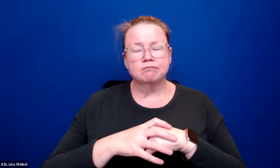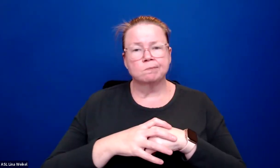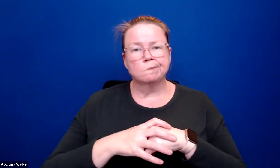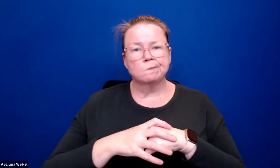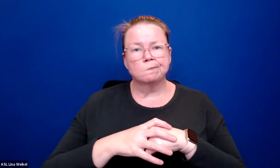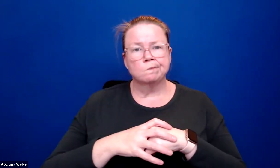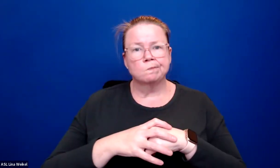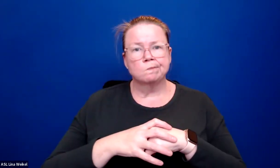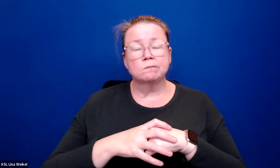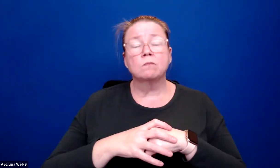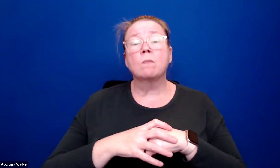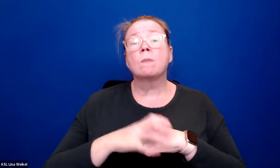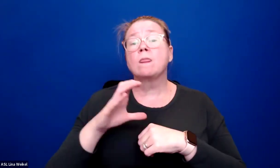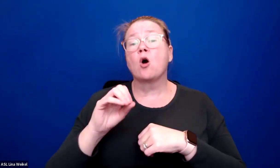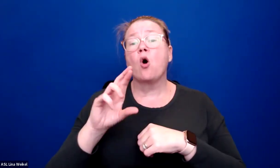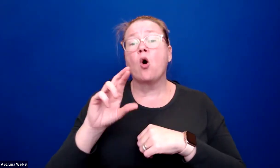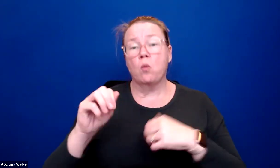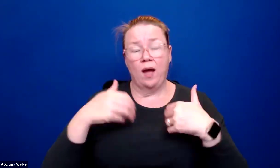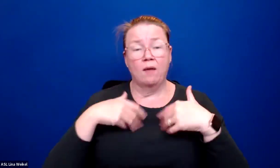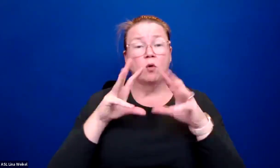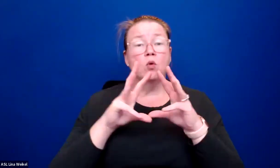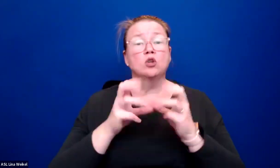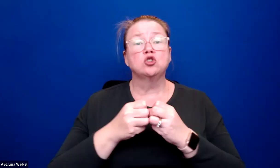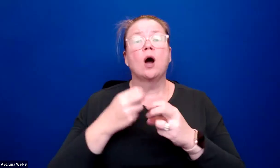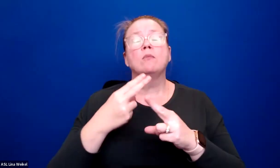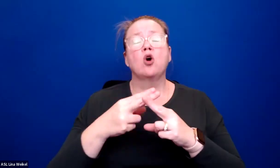Jordan Hayes (she, her): the cora has a workshop called Friendships and Dating.